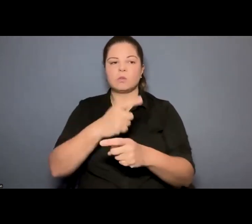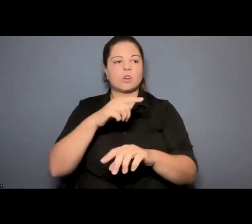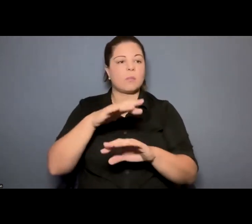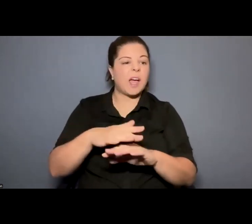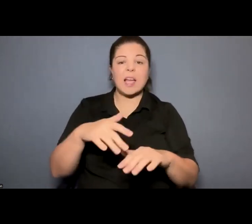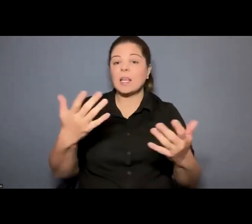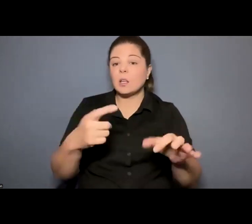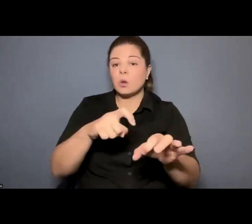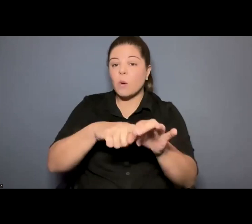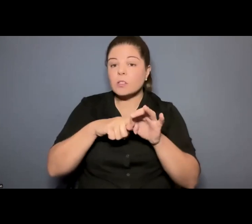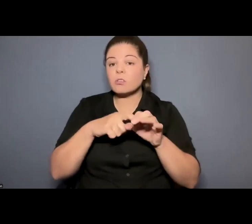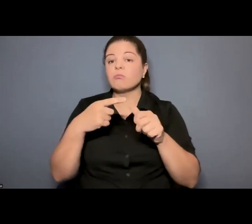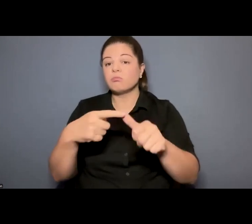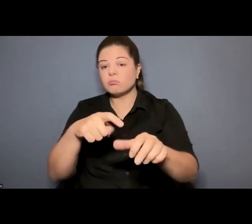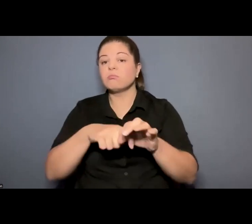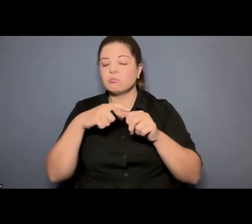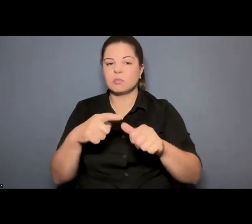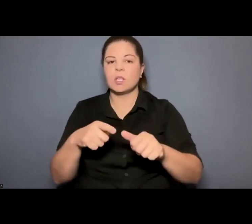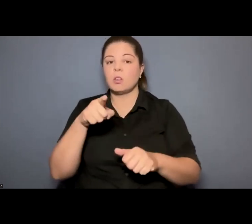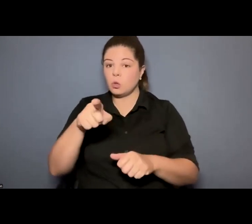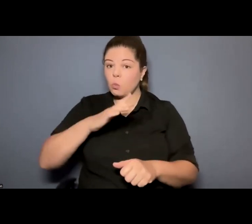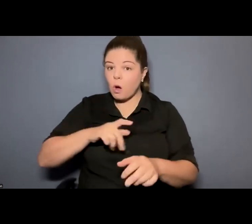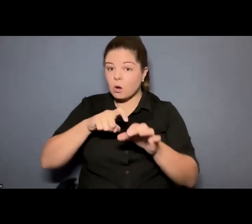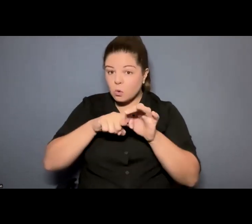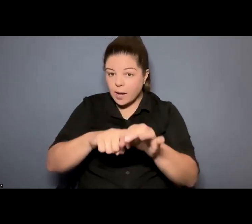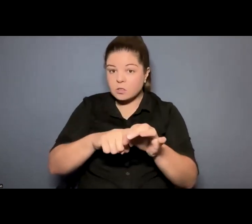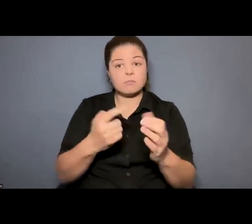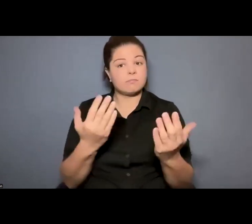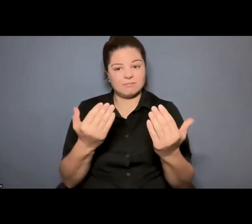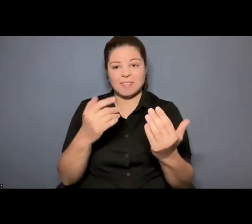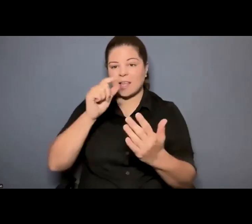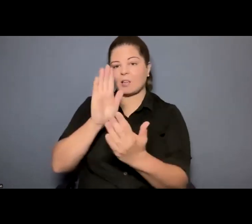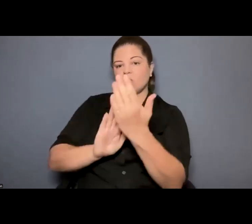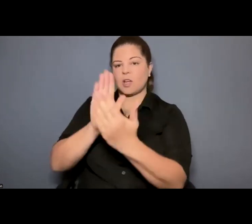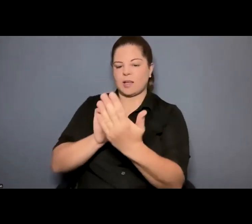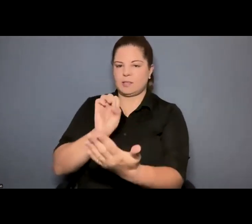so we invite you to submit questions through the chat function, and we will try to address